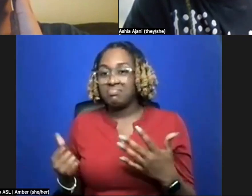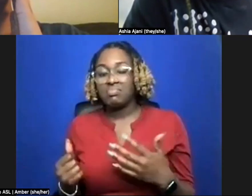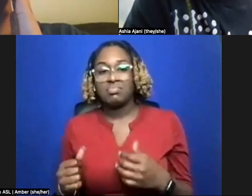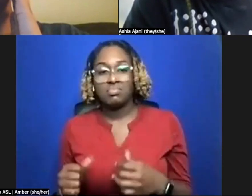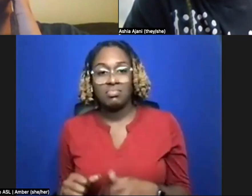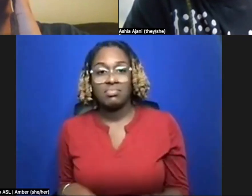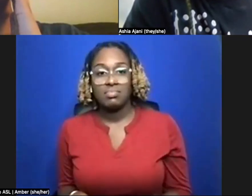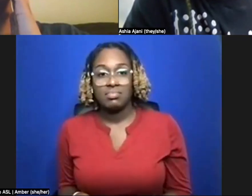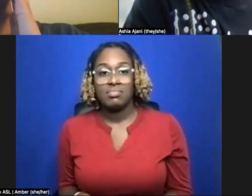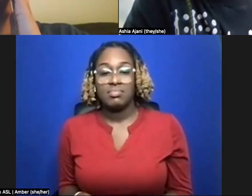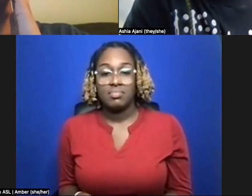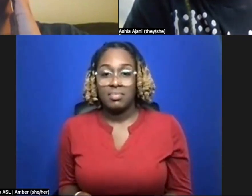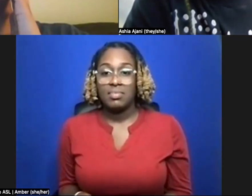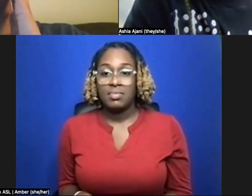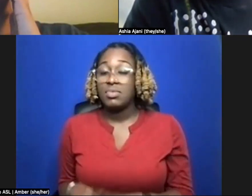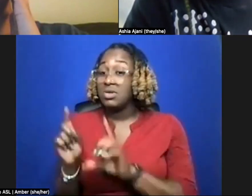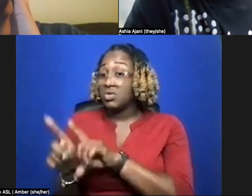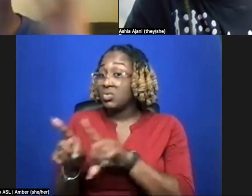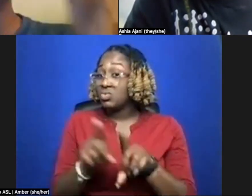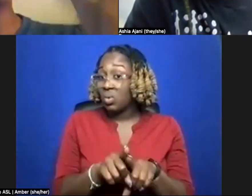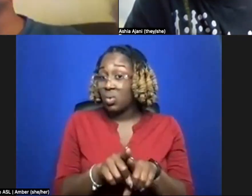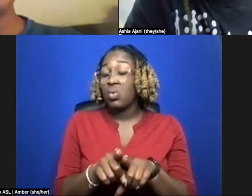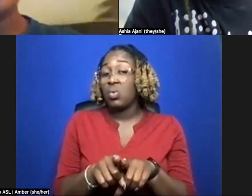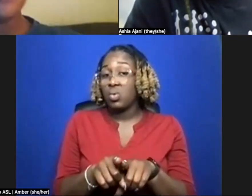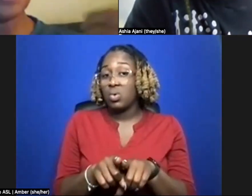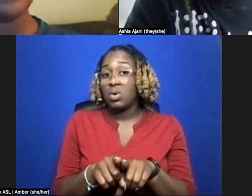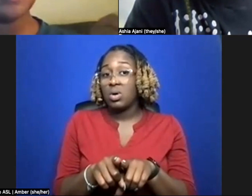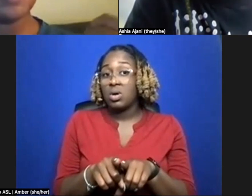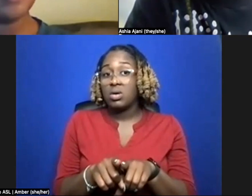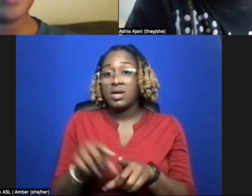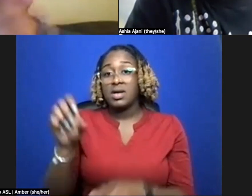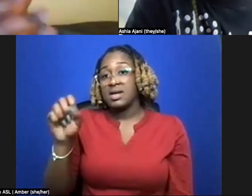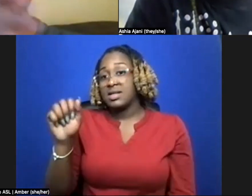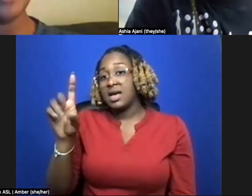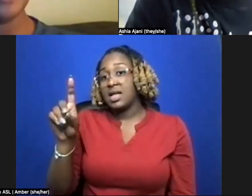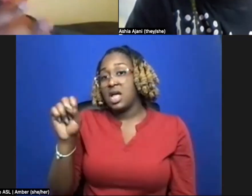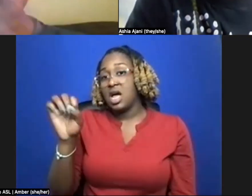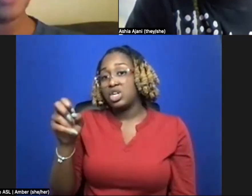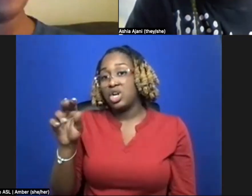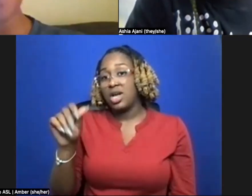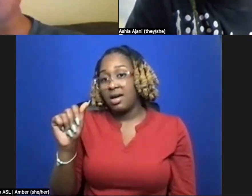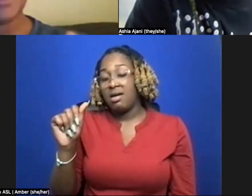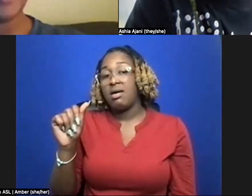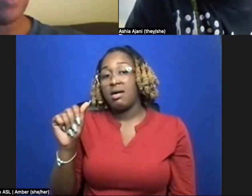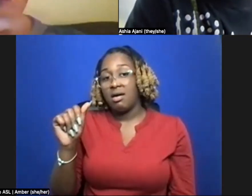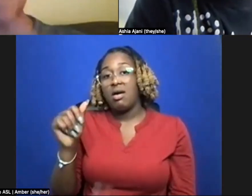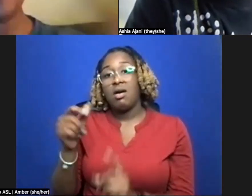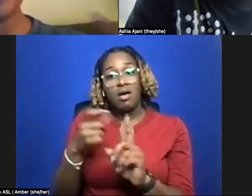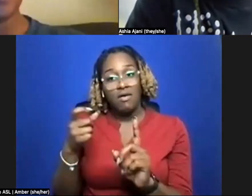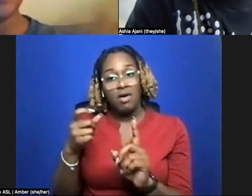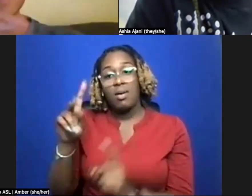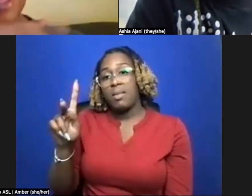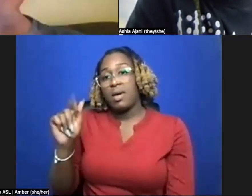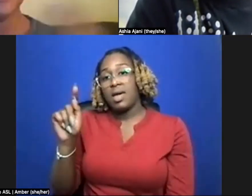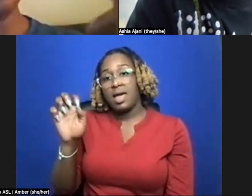there's also this oh, sodade from like, Cape Verde like I felt like all of that it's like,